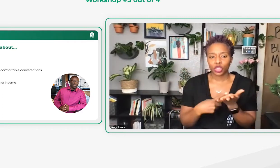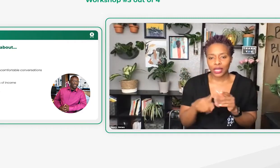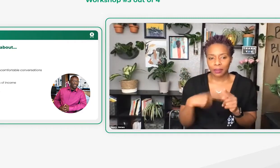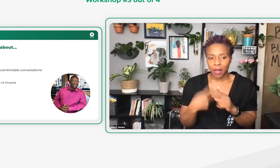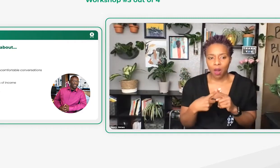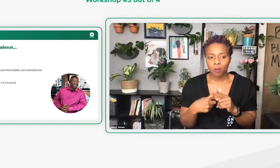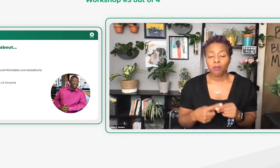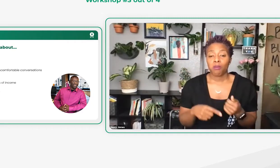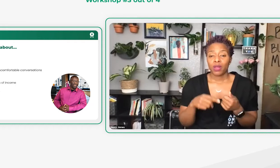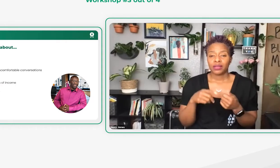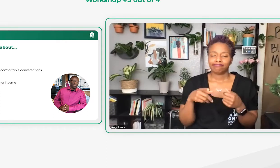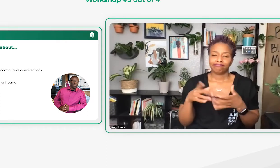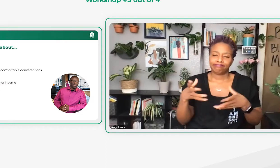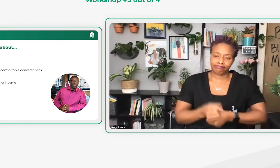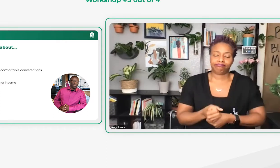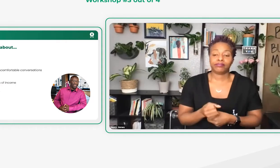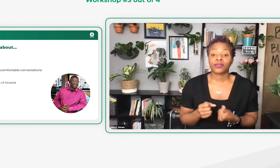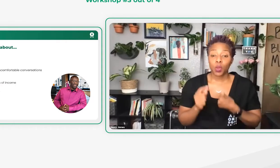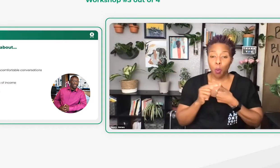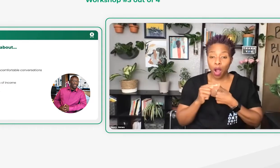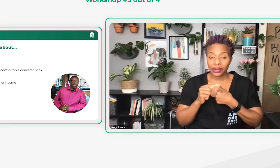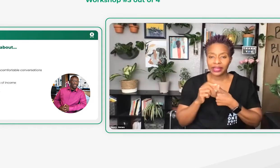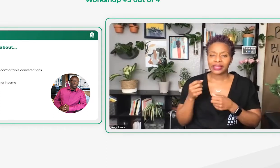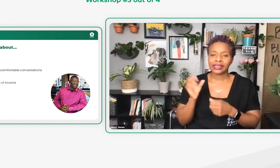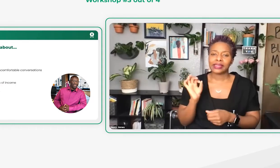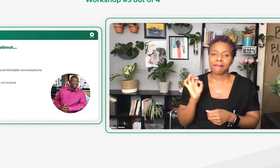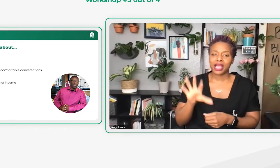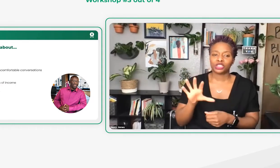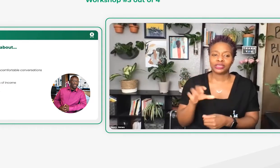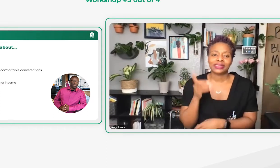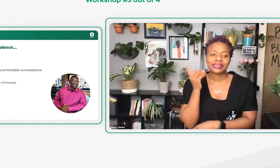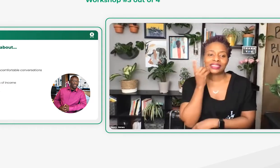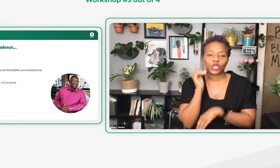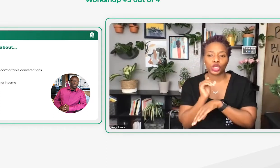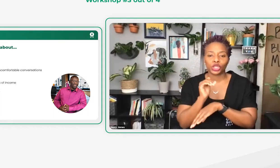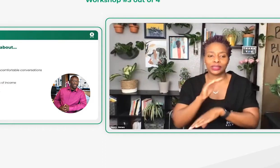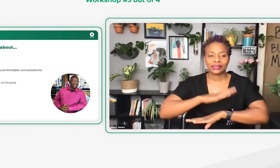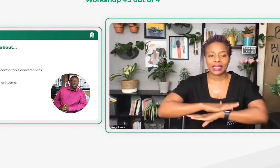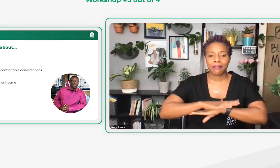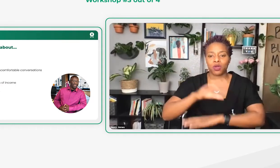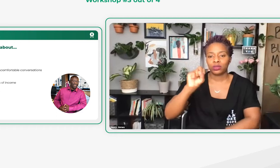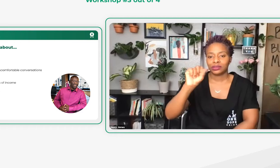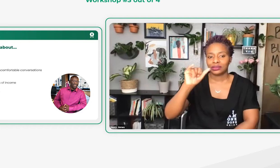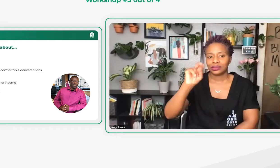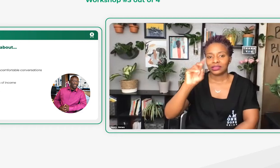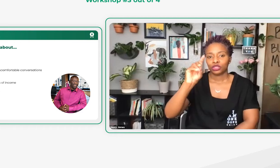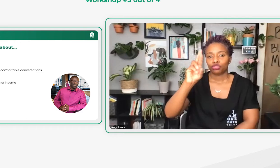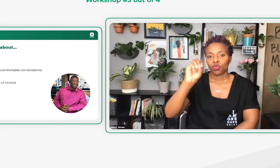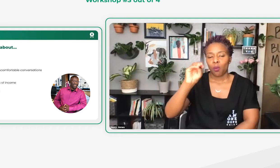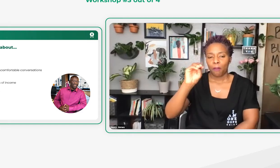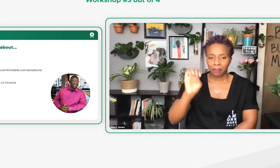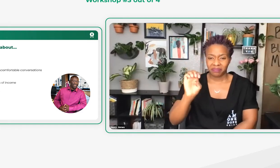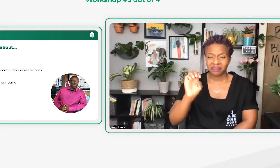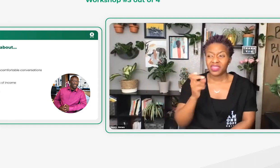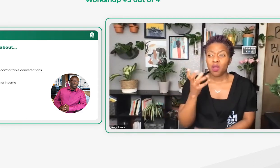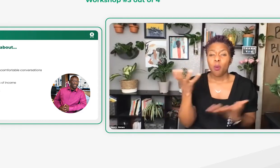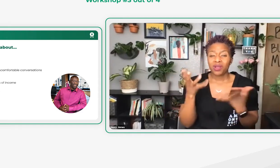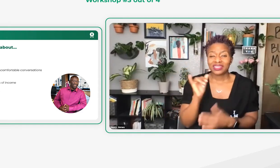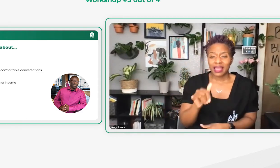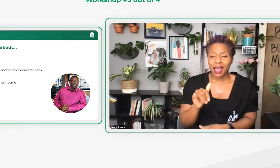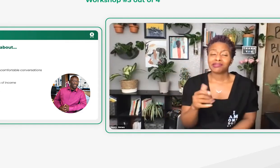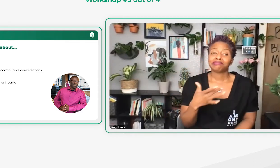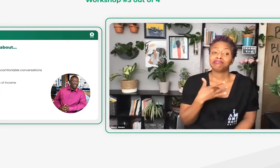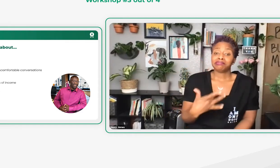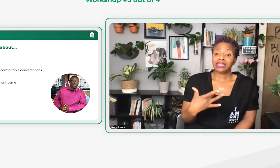I wanted to share a little bit of a discussion of what we recapped. We had a dinner table syndrome.